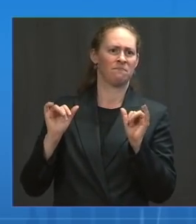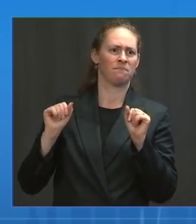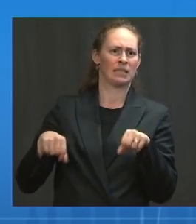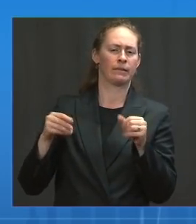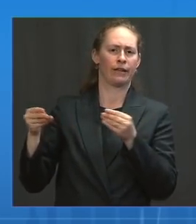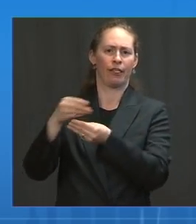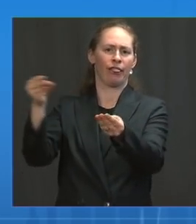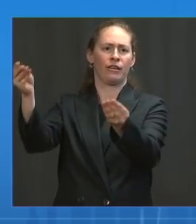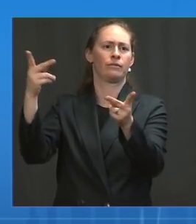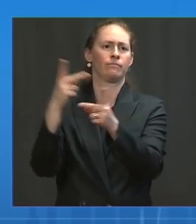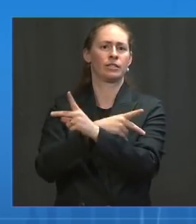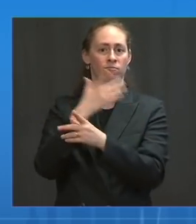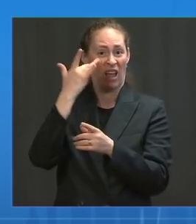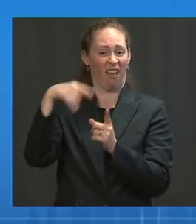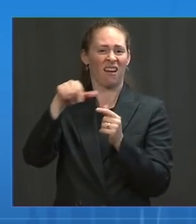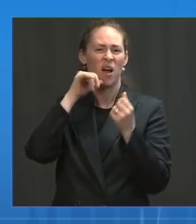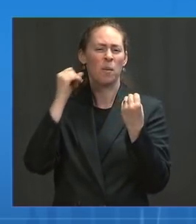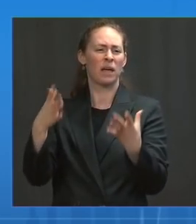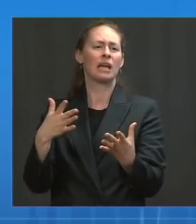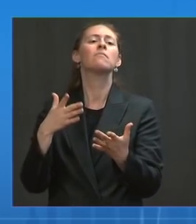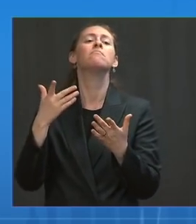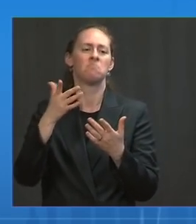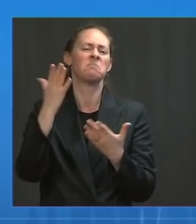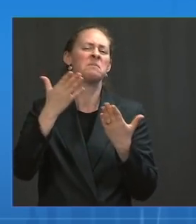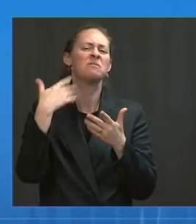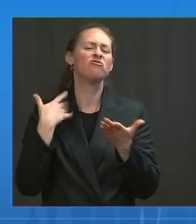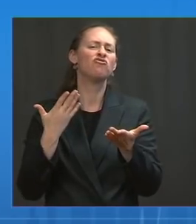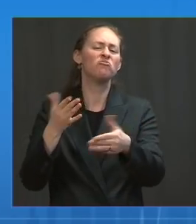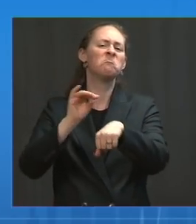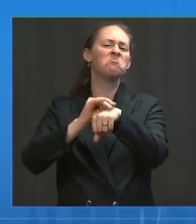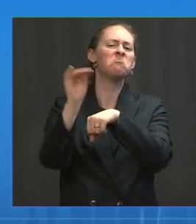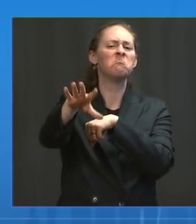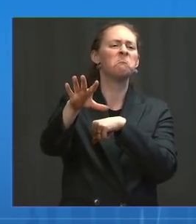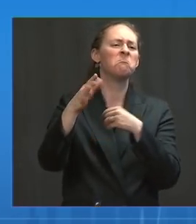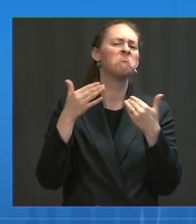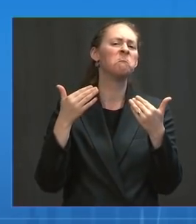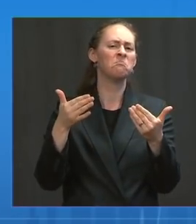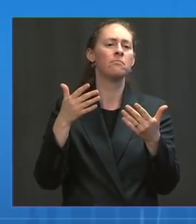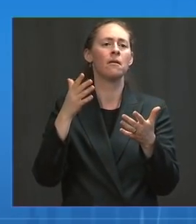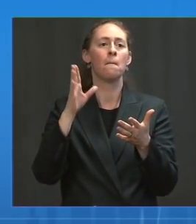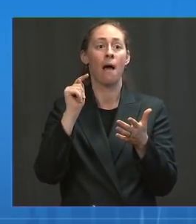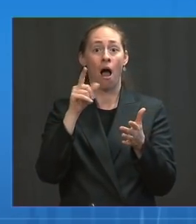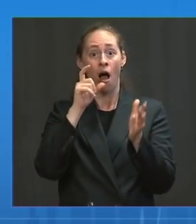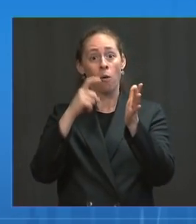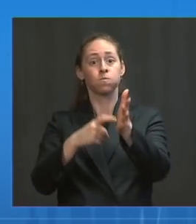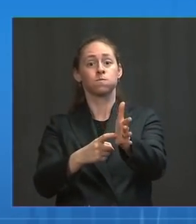and a low level of vaccination. That is not a mass recommendation,